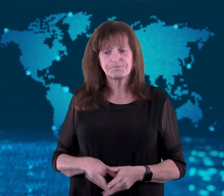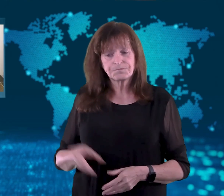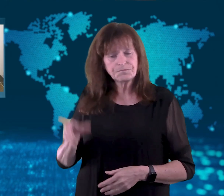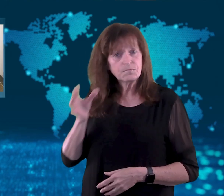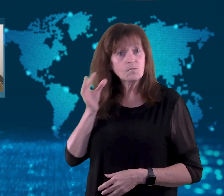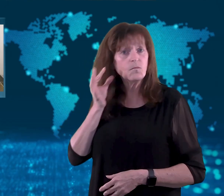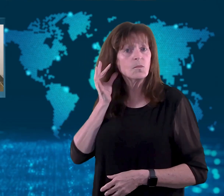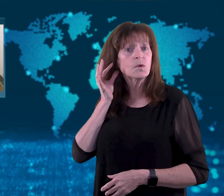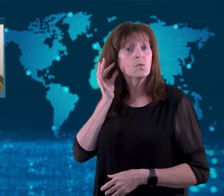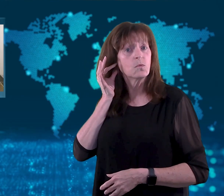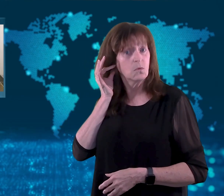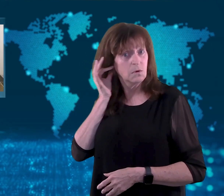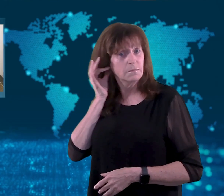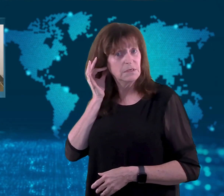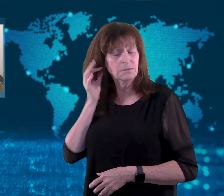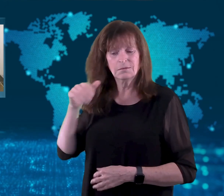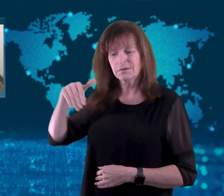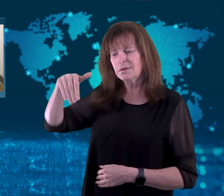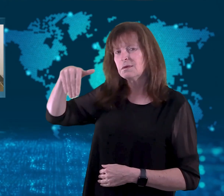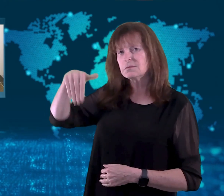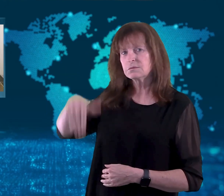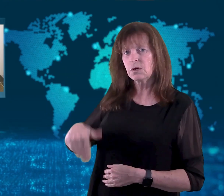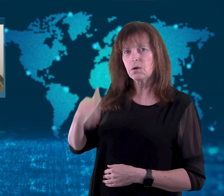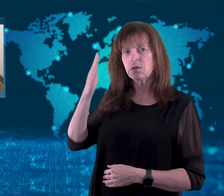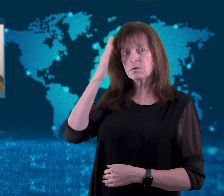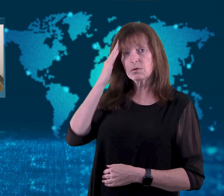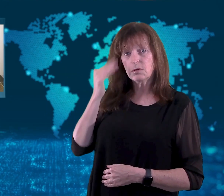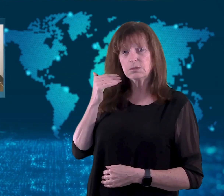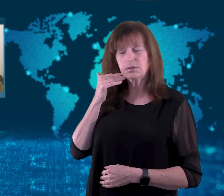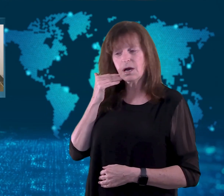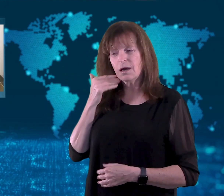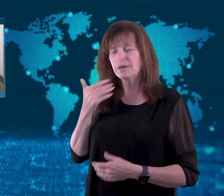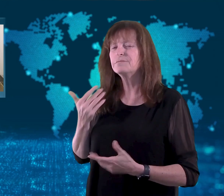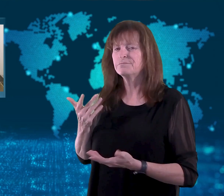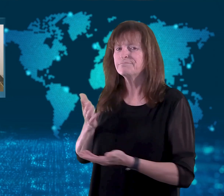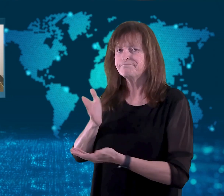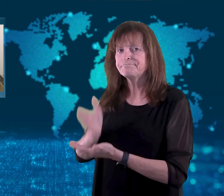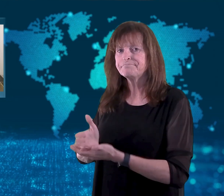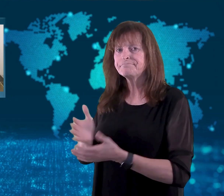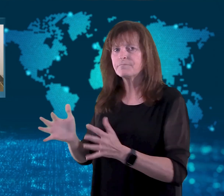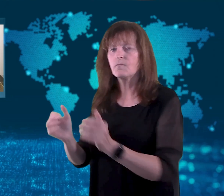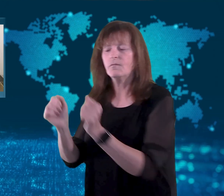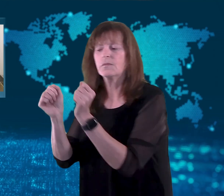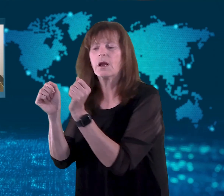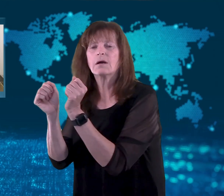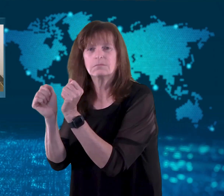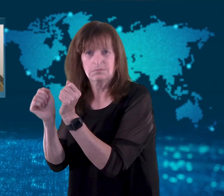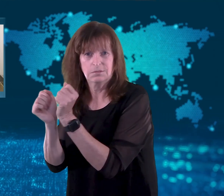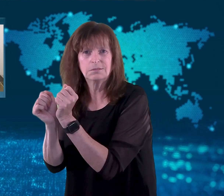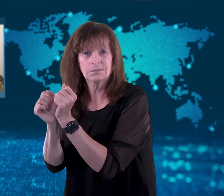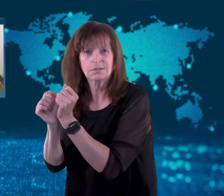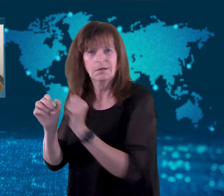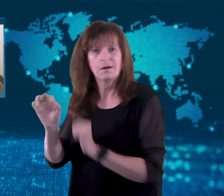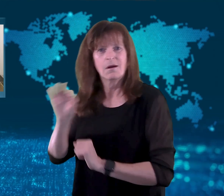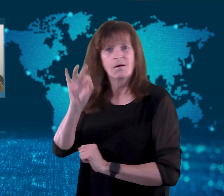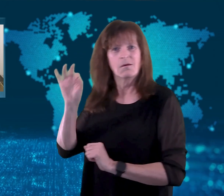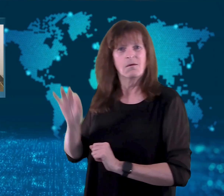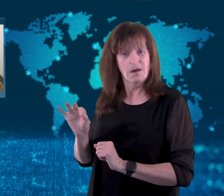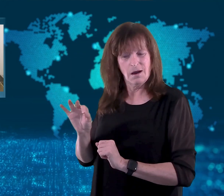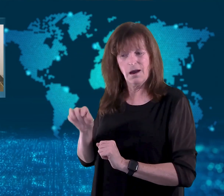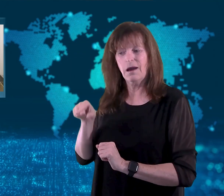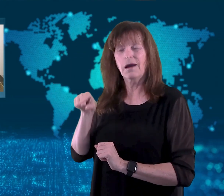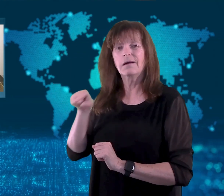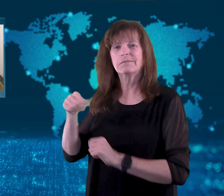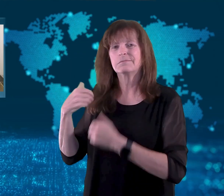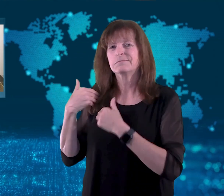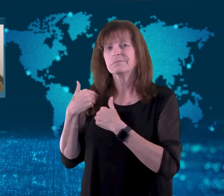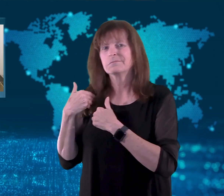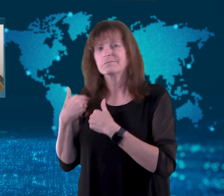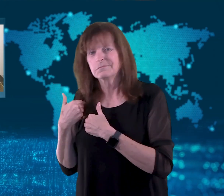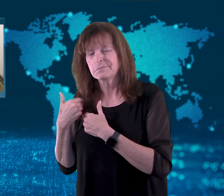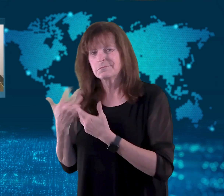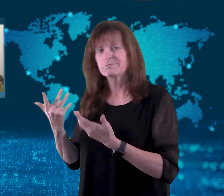[GEORGIA]: A woman in South Korea has been arrested for